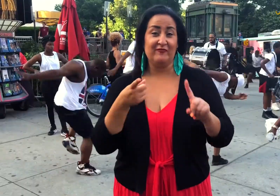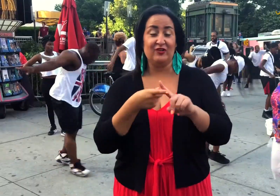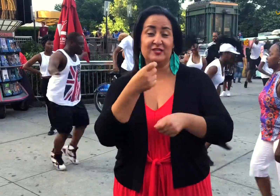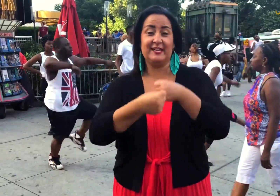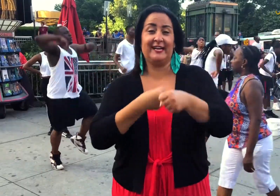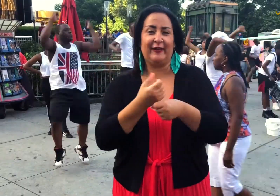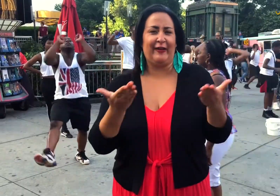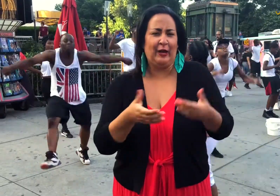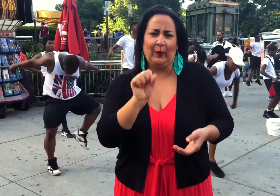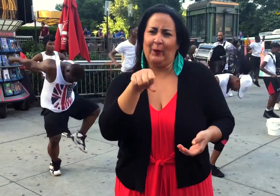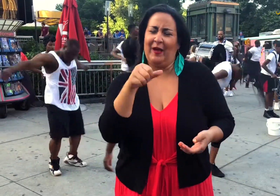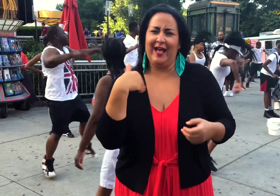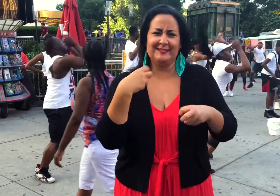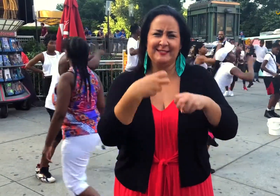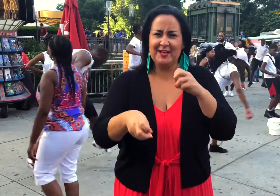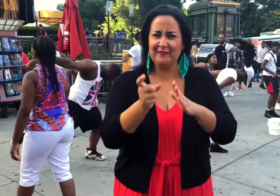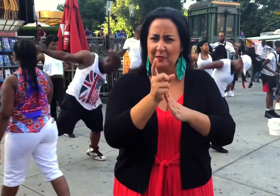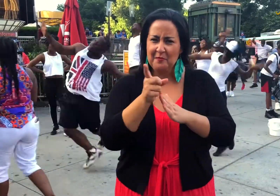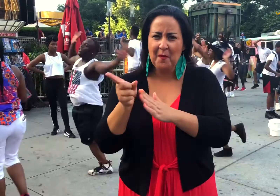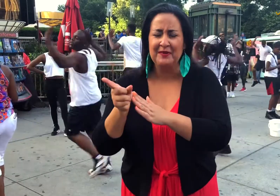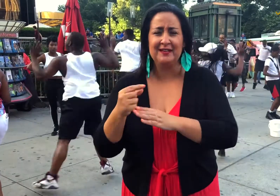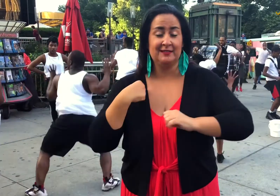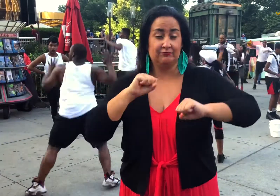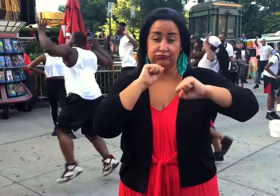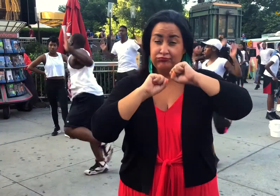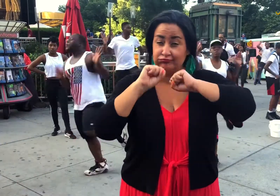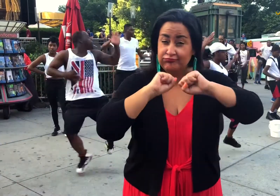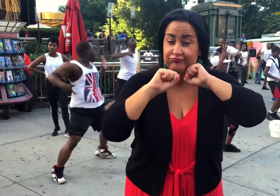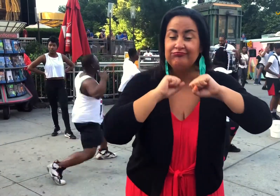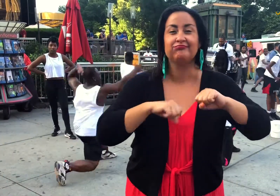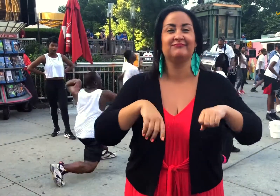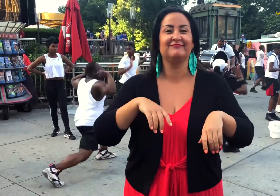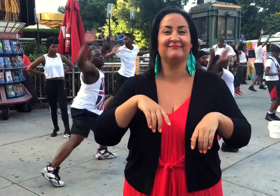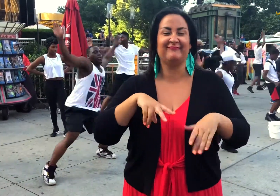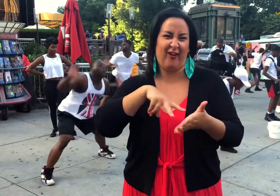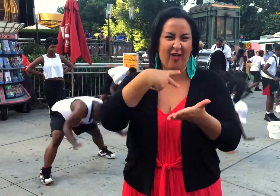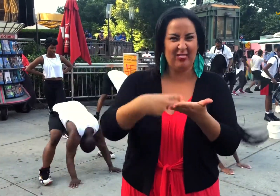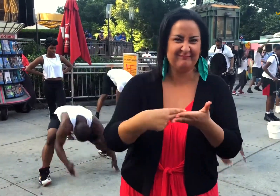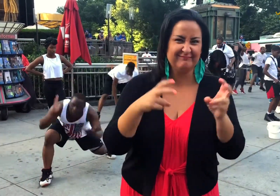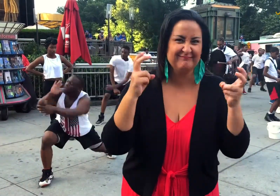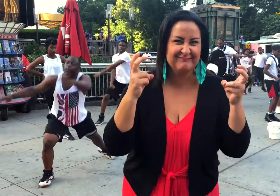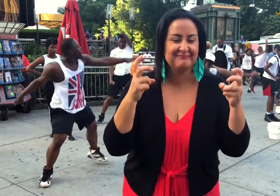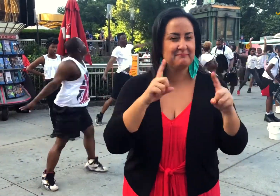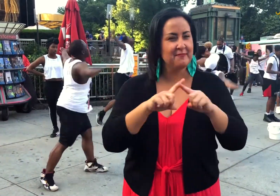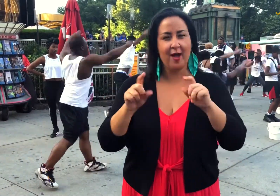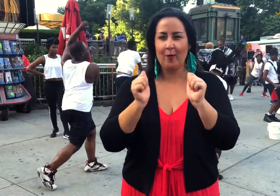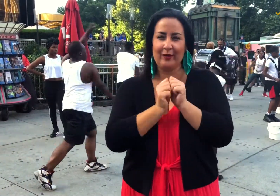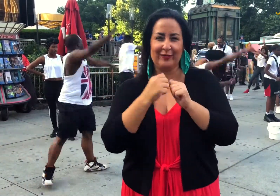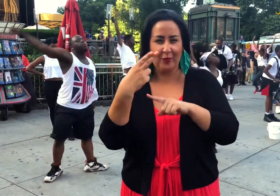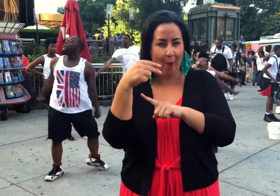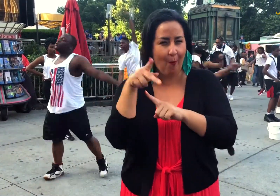Yes my first year here, whew, there were some tough moments here and there. I definitely had some setbacks, and yeah, I fell on my face.